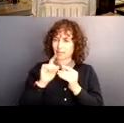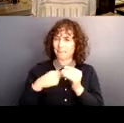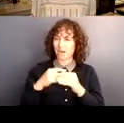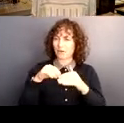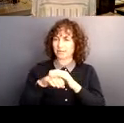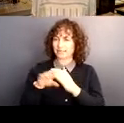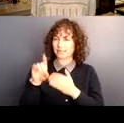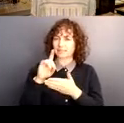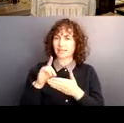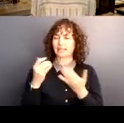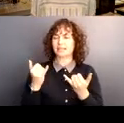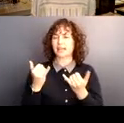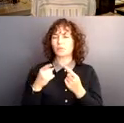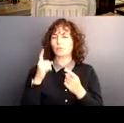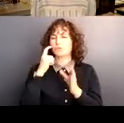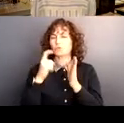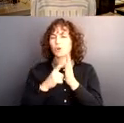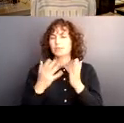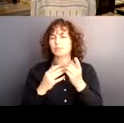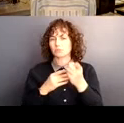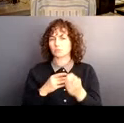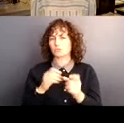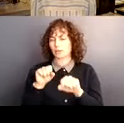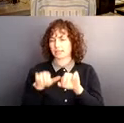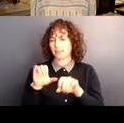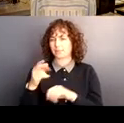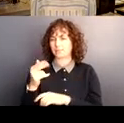what features do you notice? You can use the chat to share your thoughts.